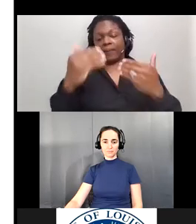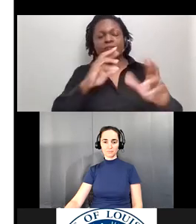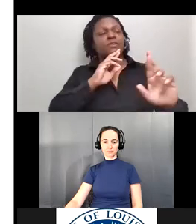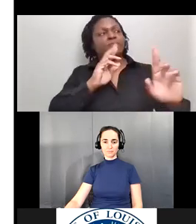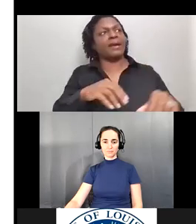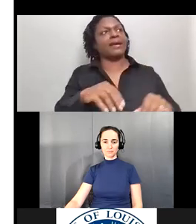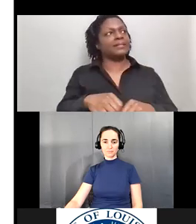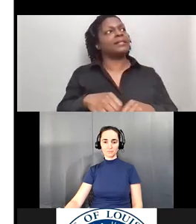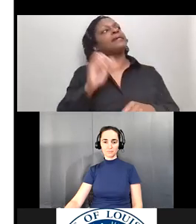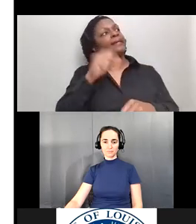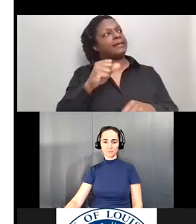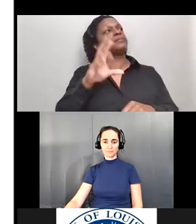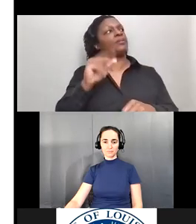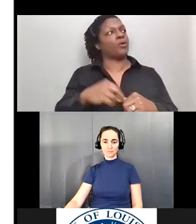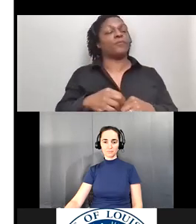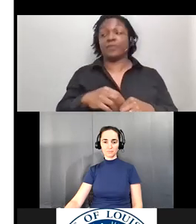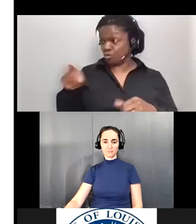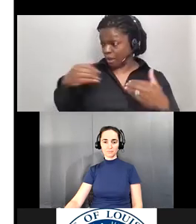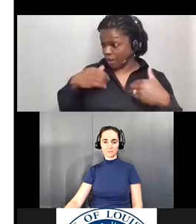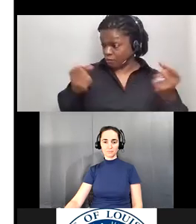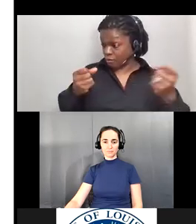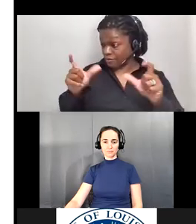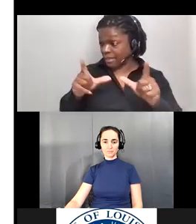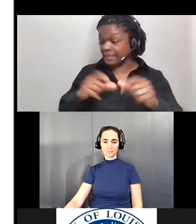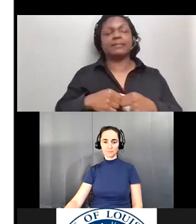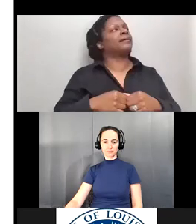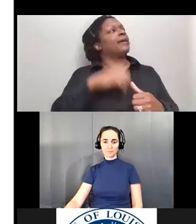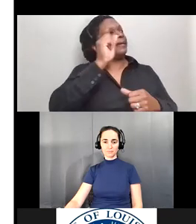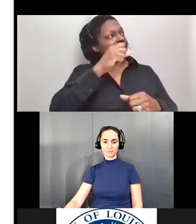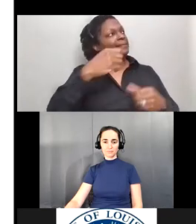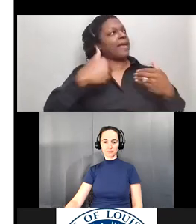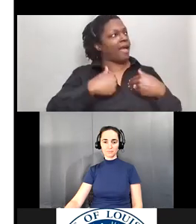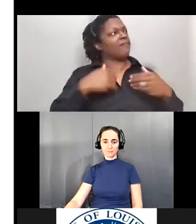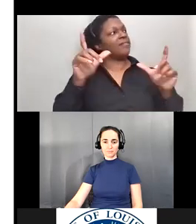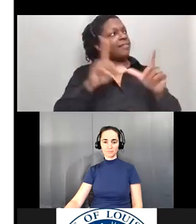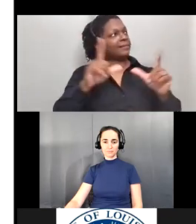license I do have a driver's license is located in my wallet which is wherever it is, if a